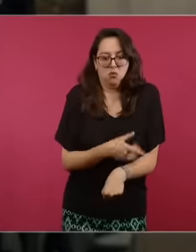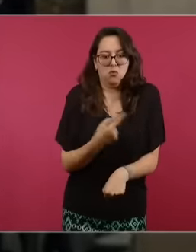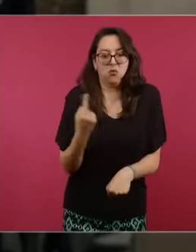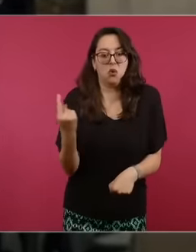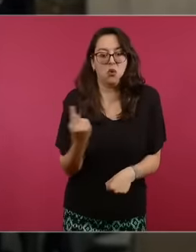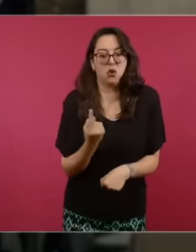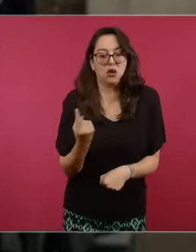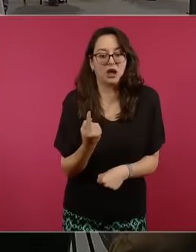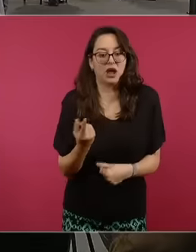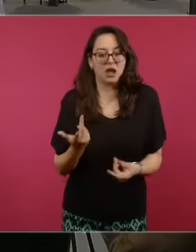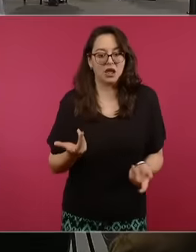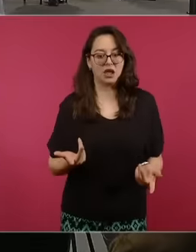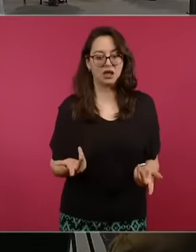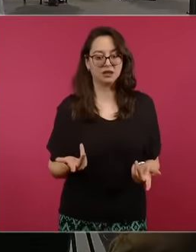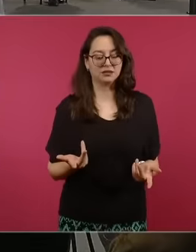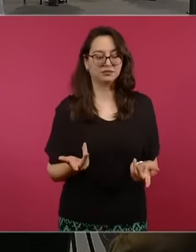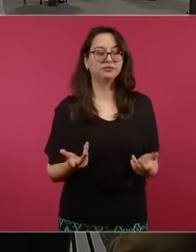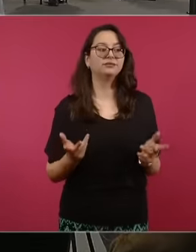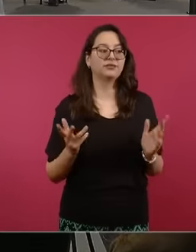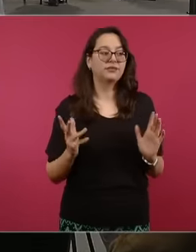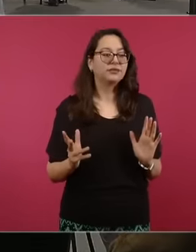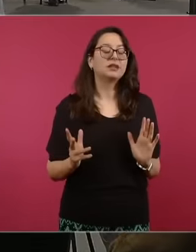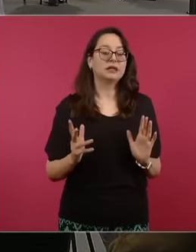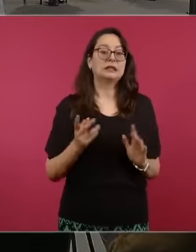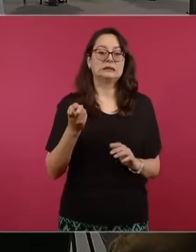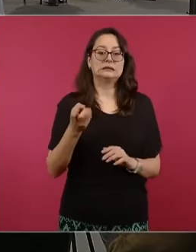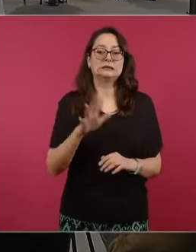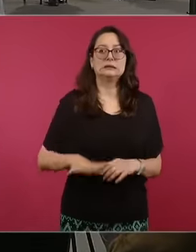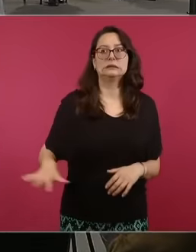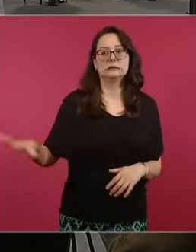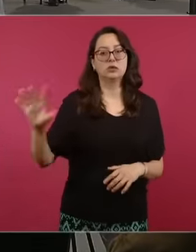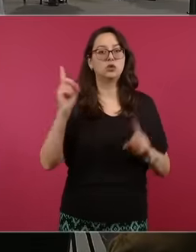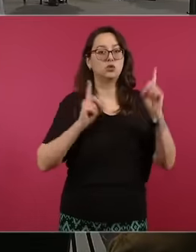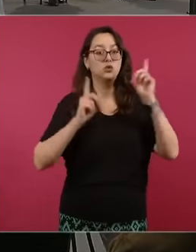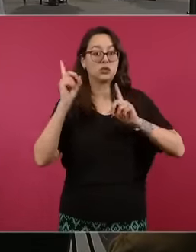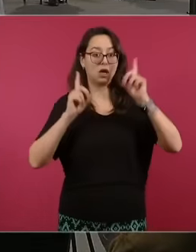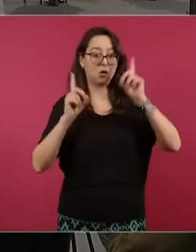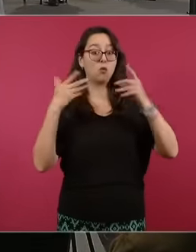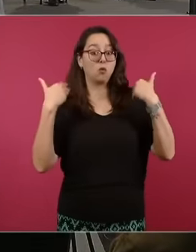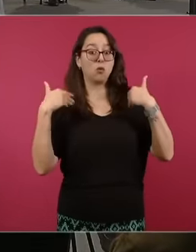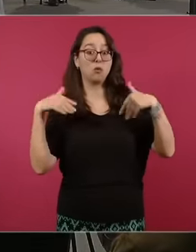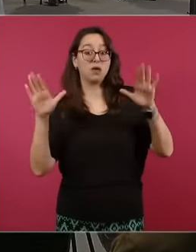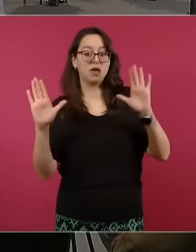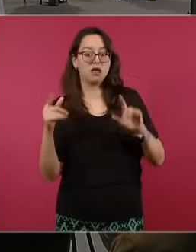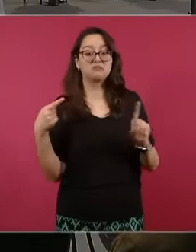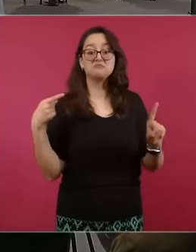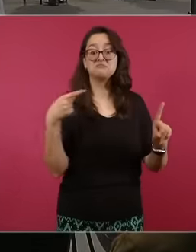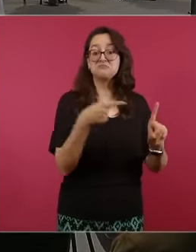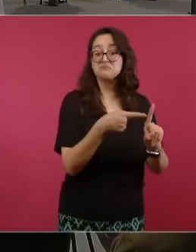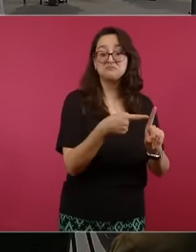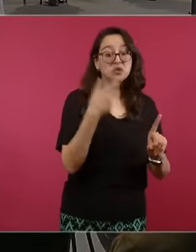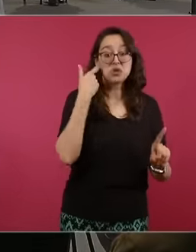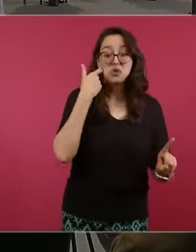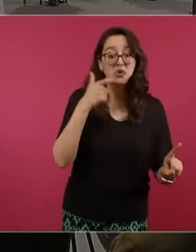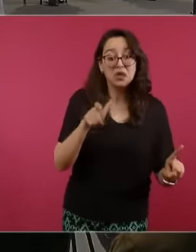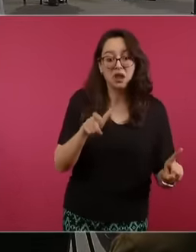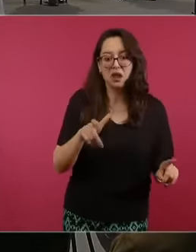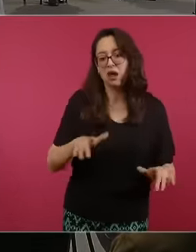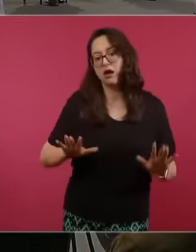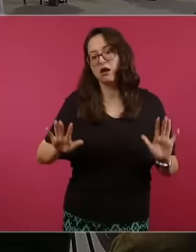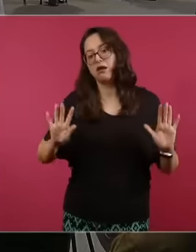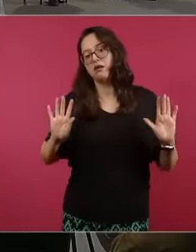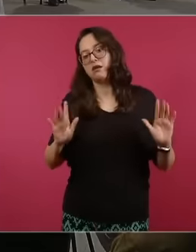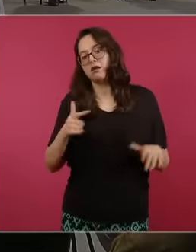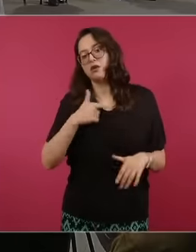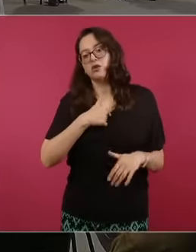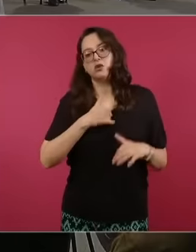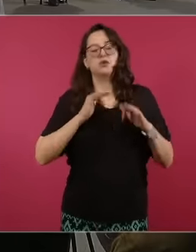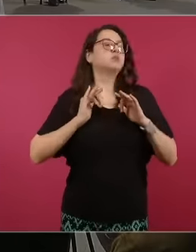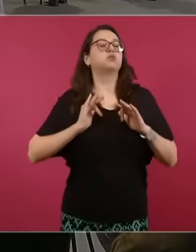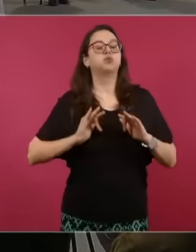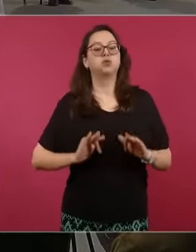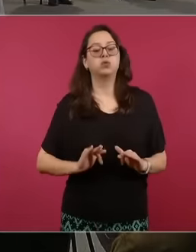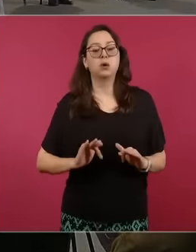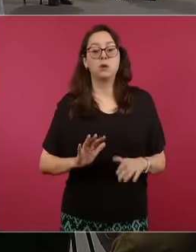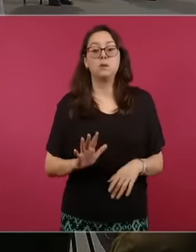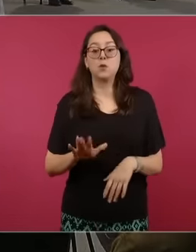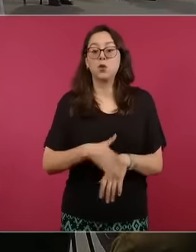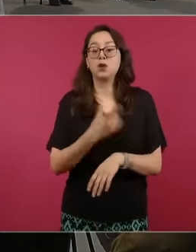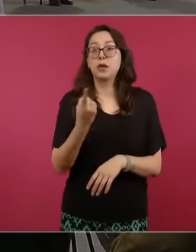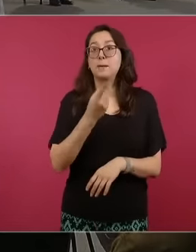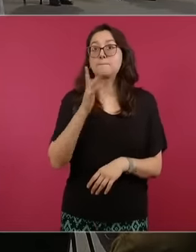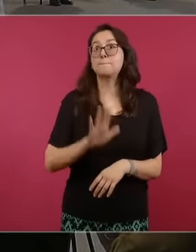happened Why this preferential treatment privileged to